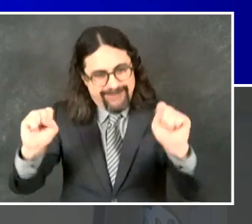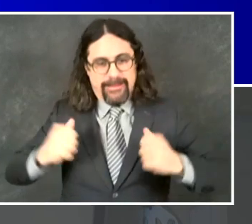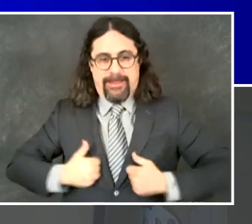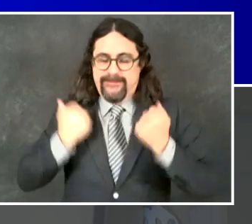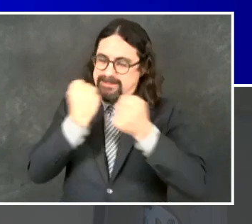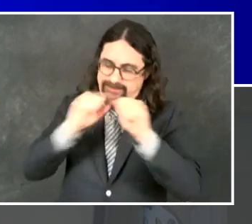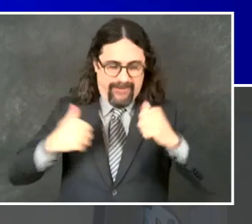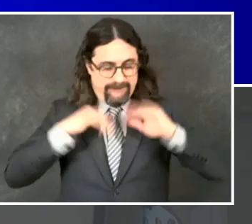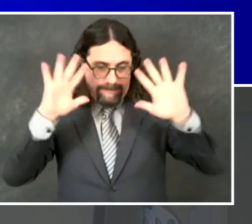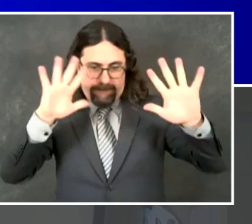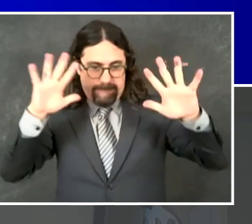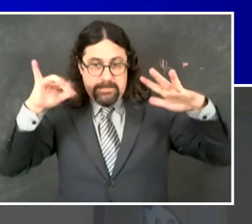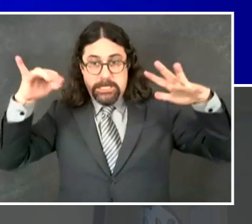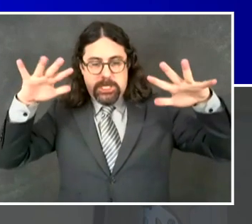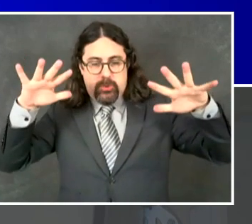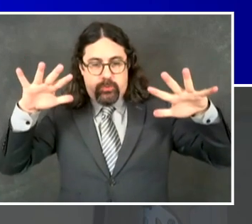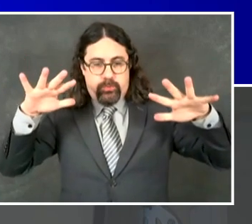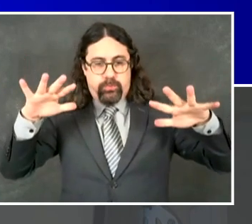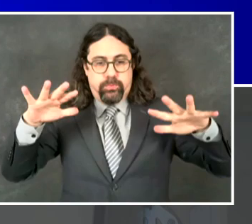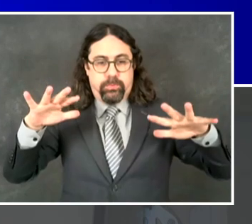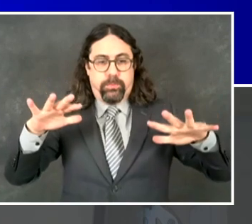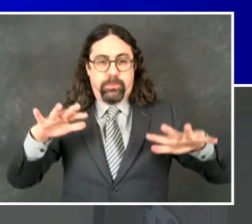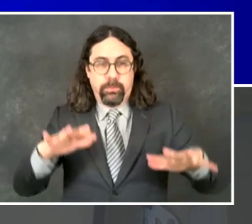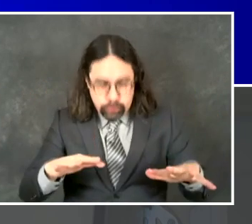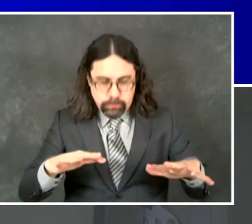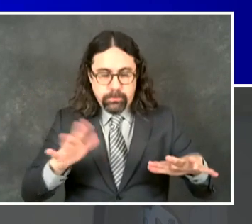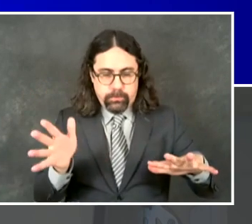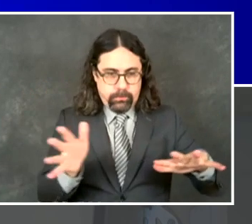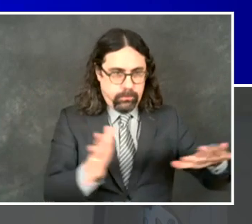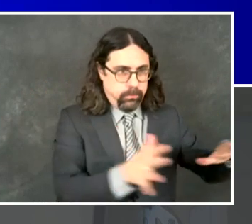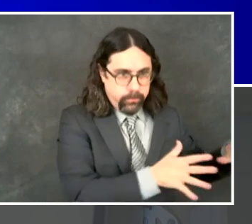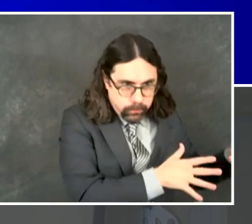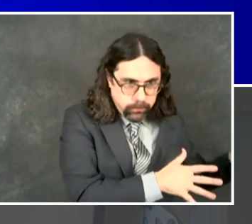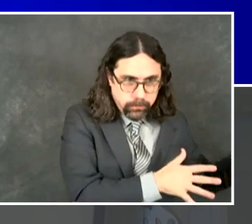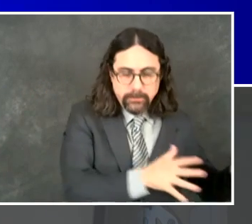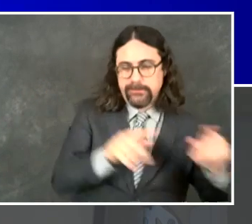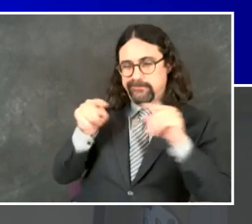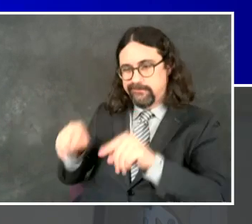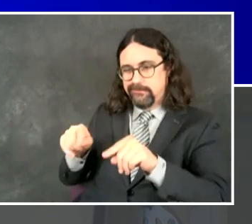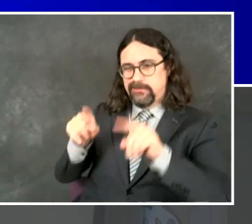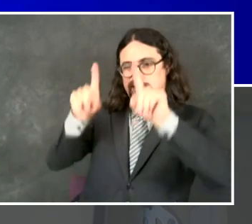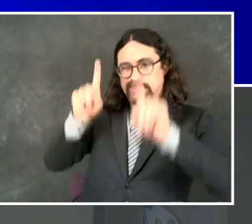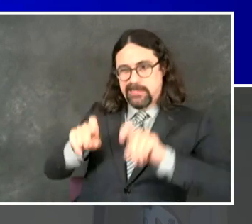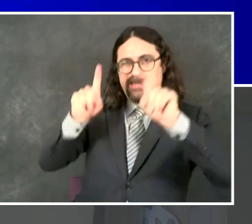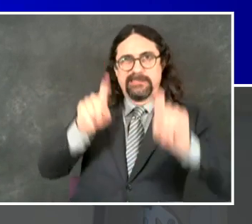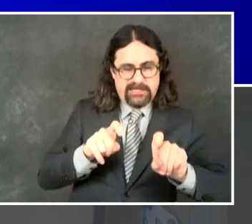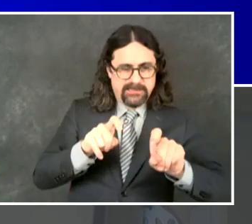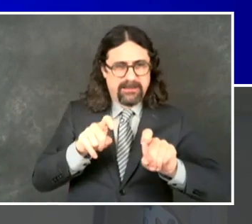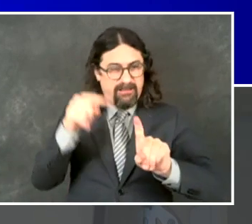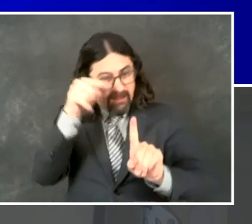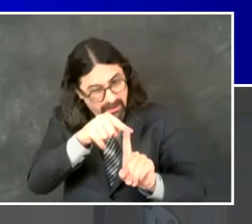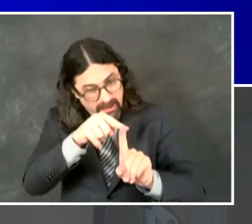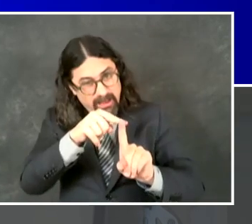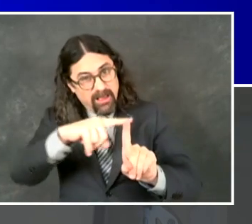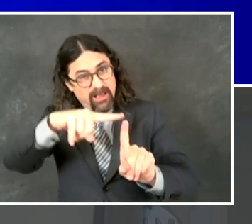COULDN'T BUILD A CONTACT TRACING NETWORK THAT WE WANTED TO, NOW, THE GOOD NEWS IS WE CAN. AND THAT'SH WAT